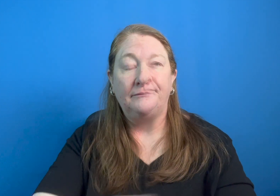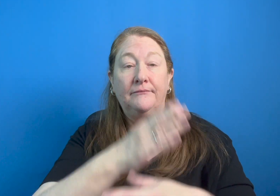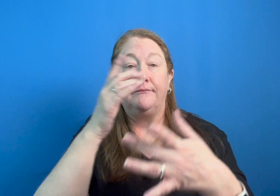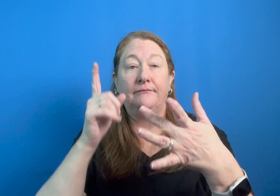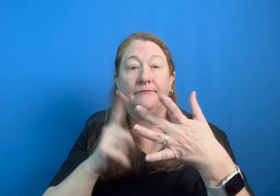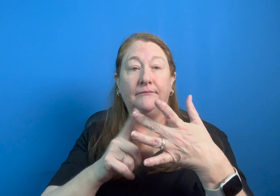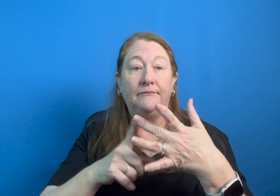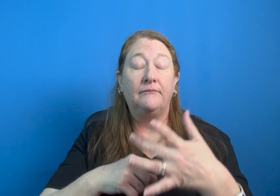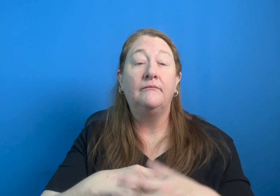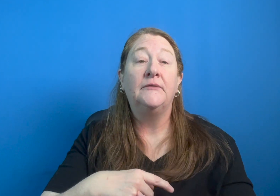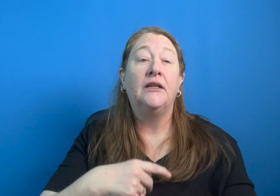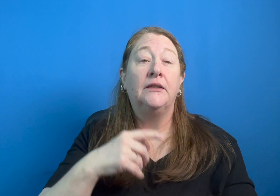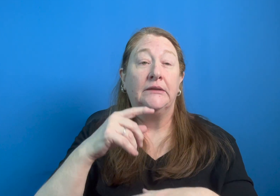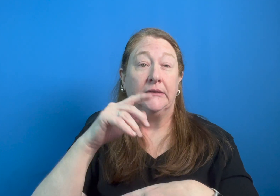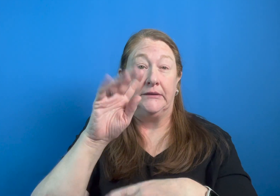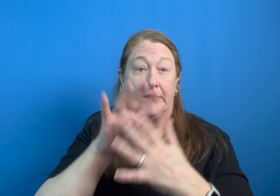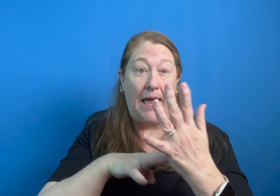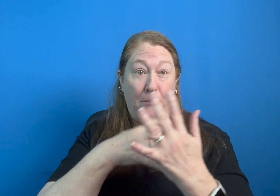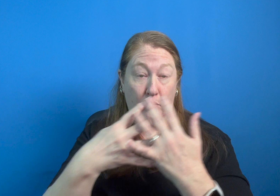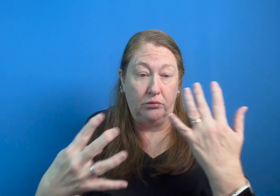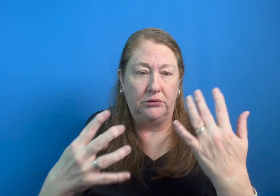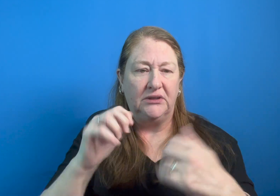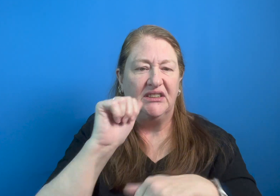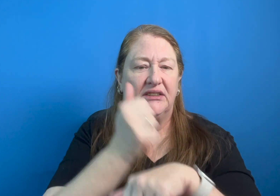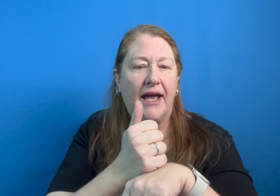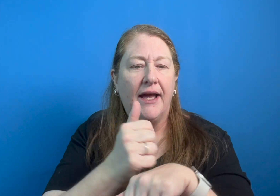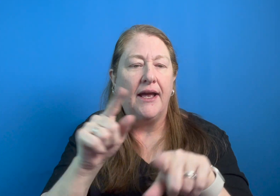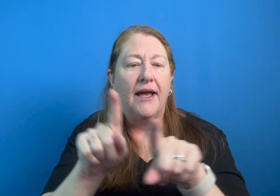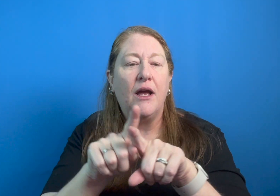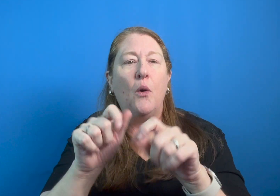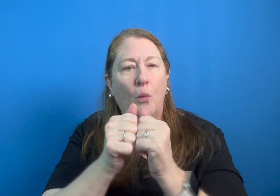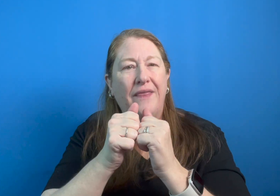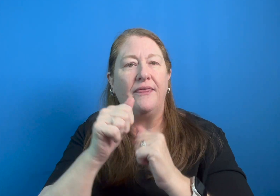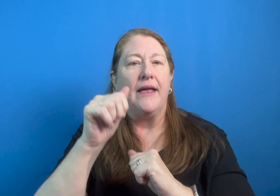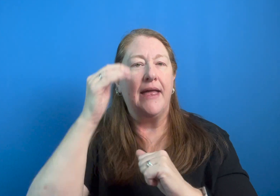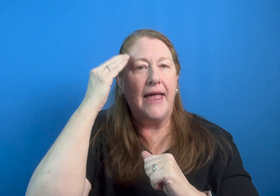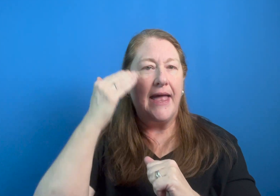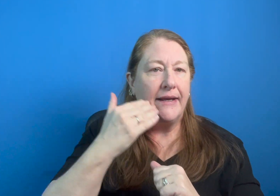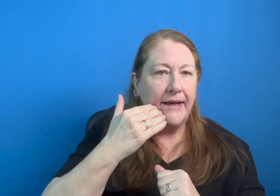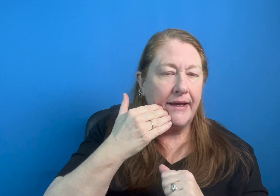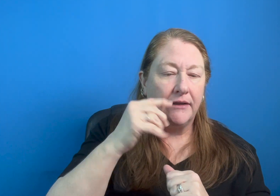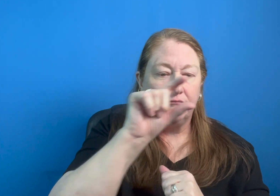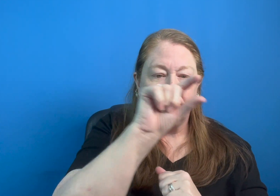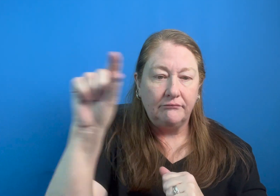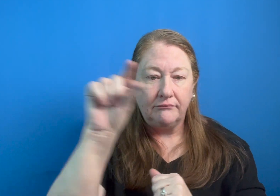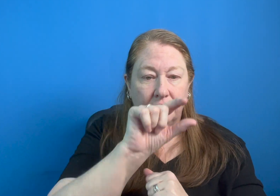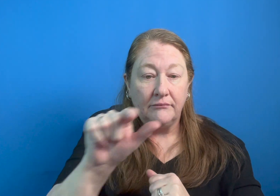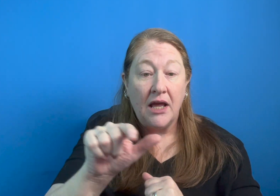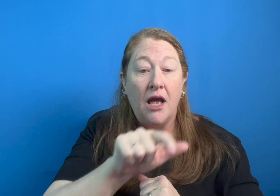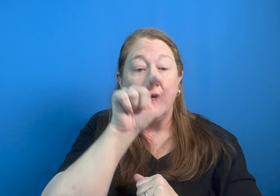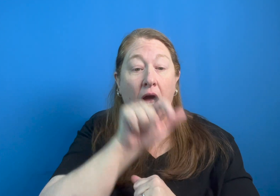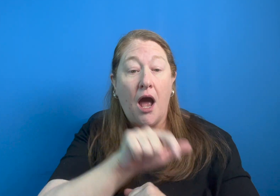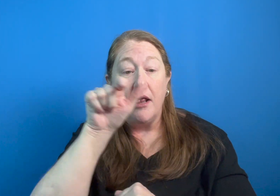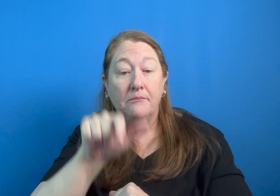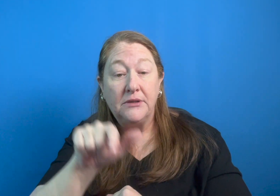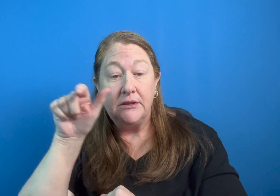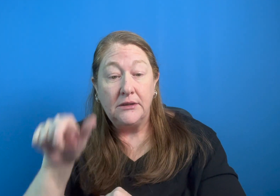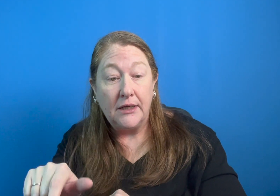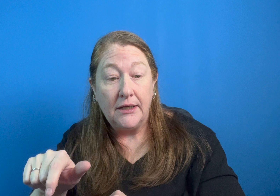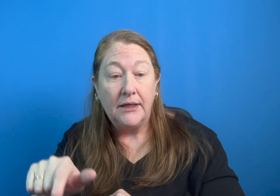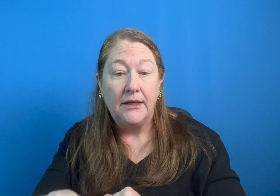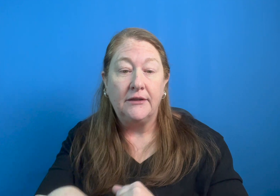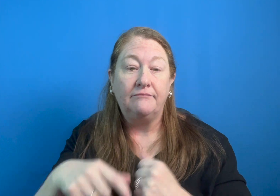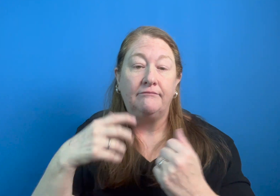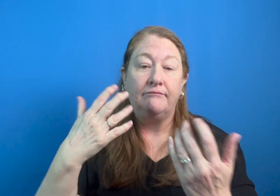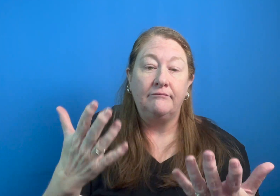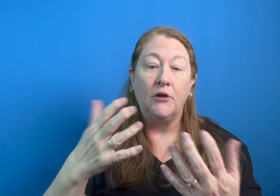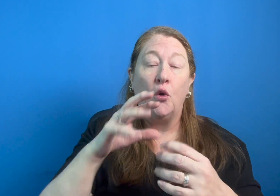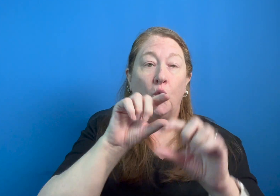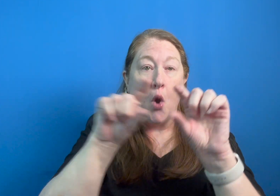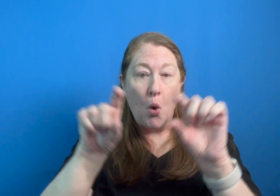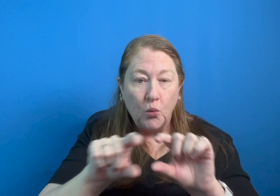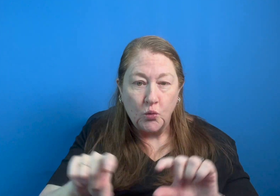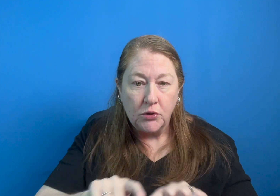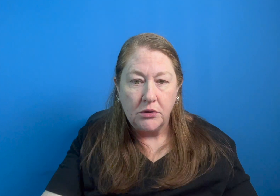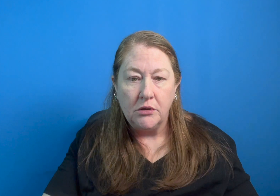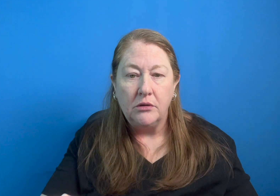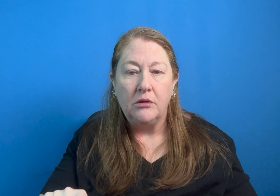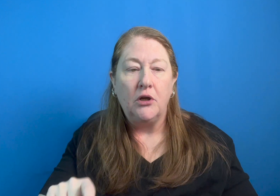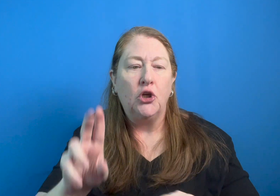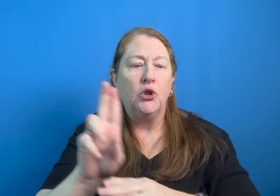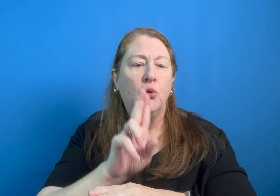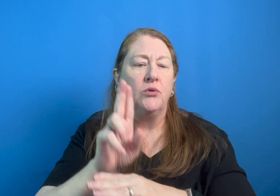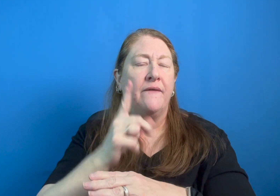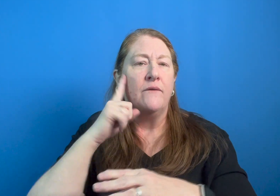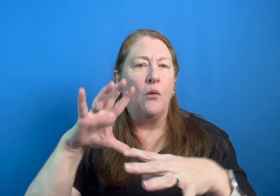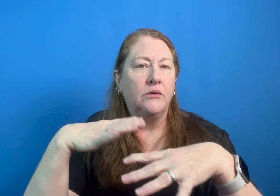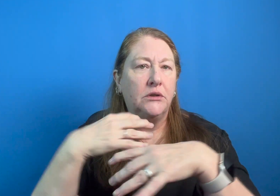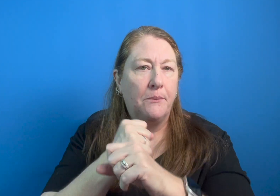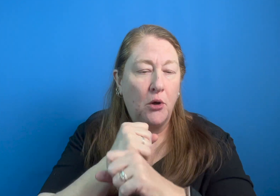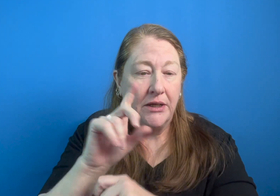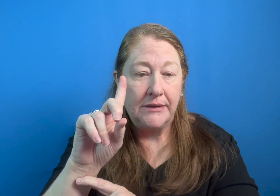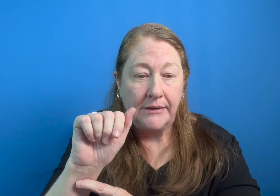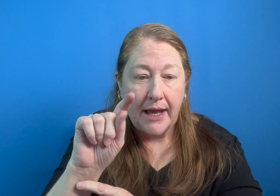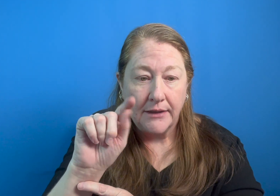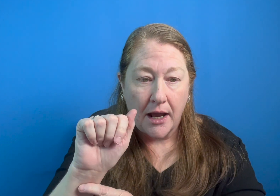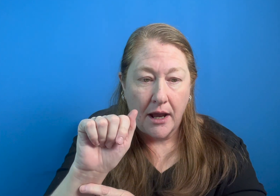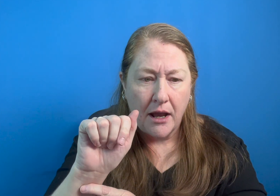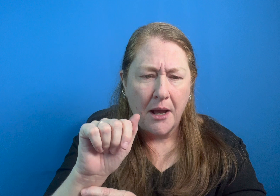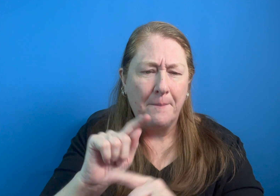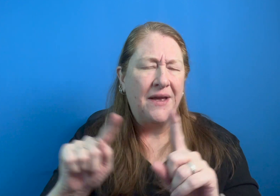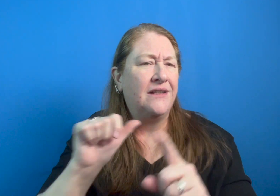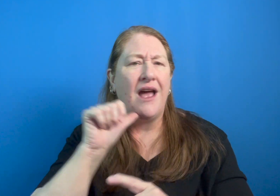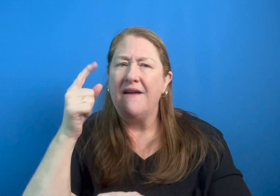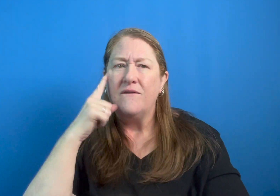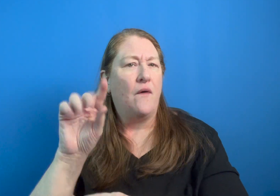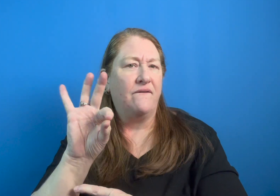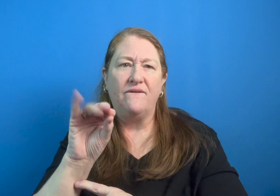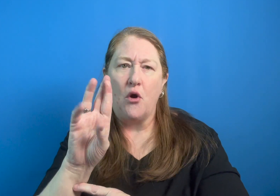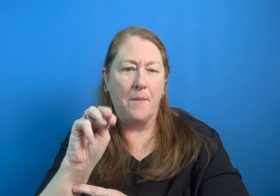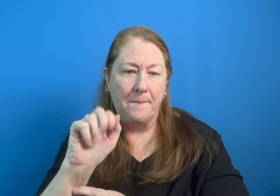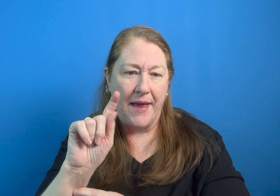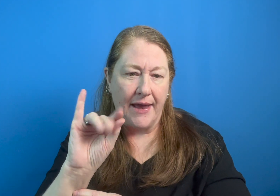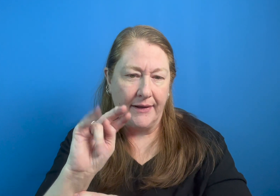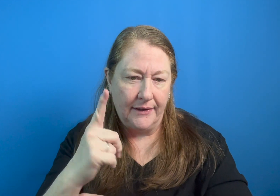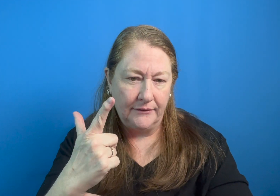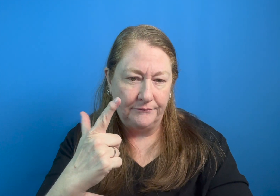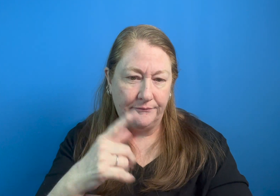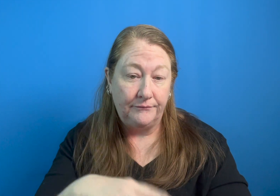3. Tables are set up with headings for columns and rows and are used only for summarizing data, not for formatting.